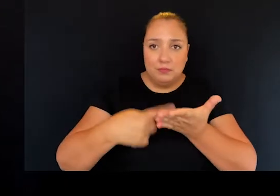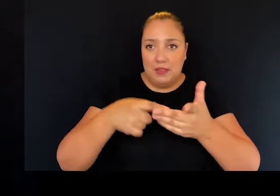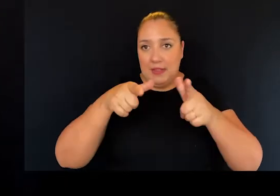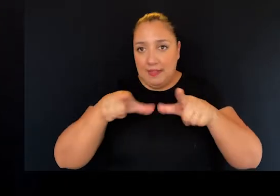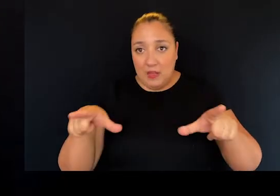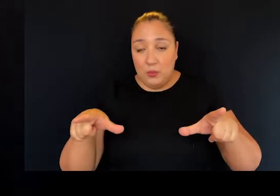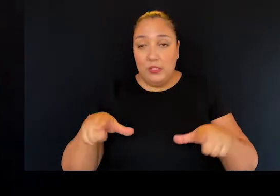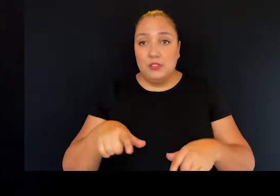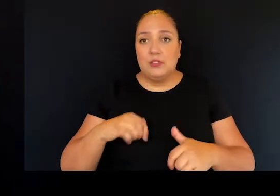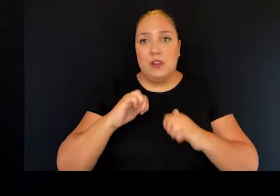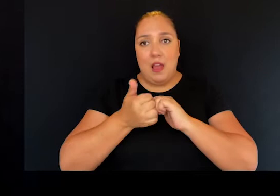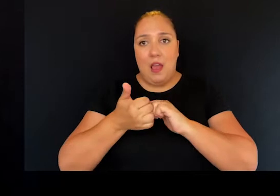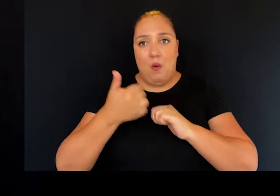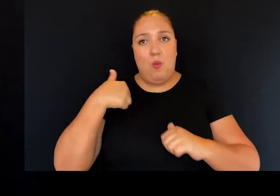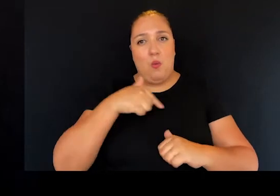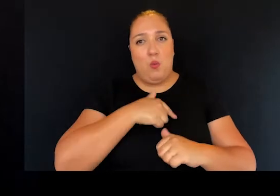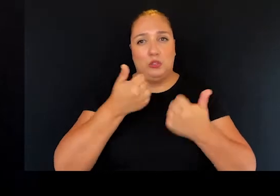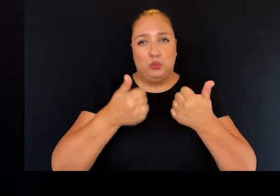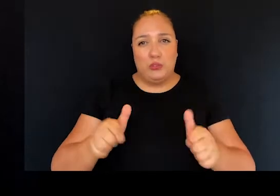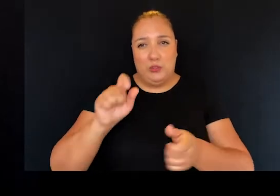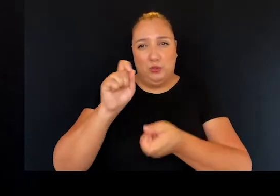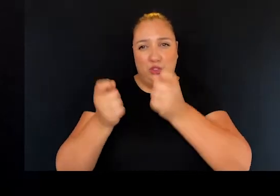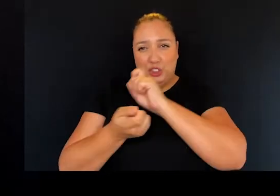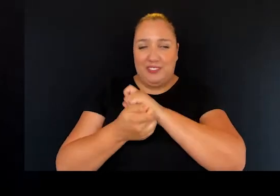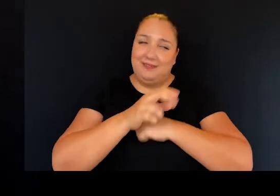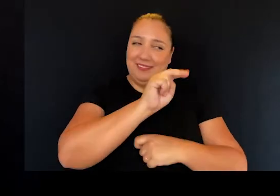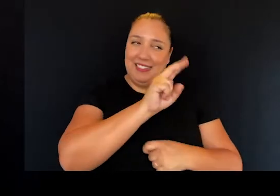how we are trying to make the change, Nancy, as you said,